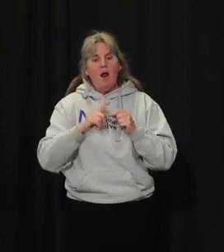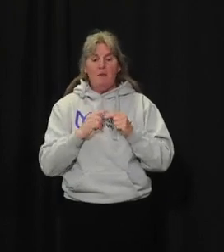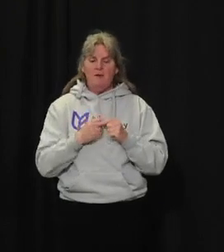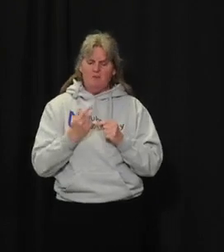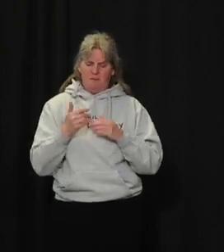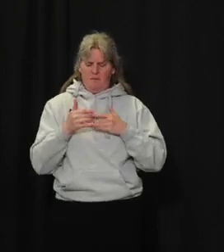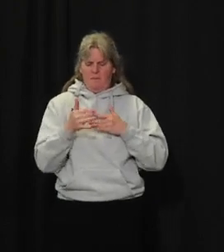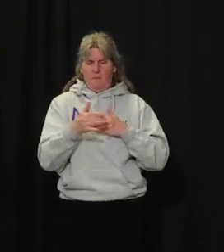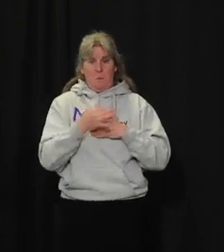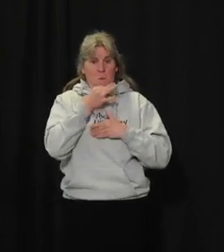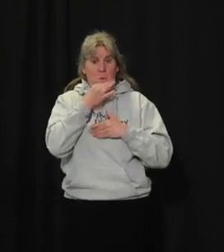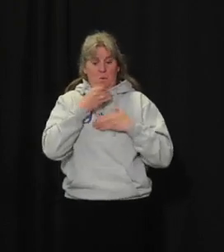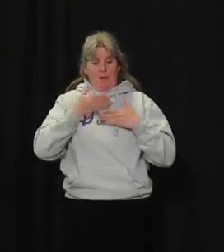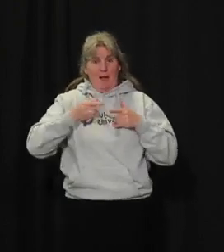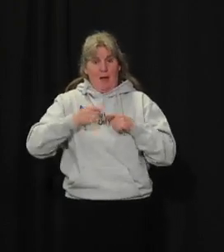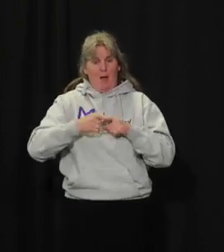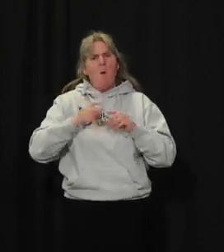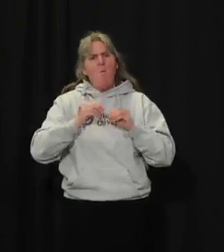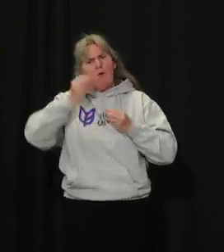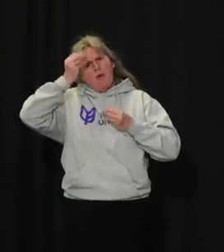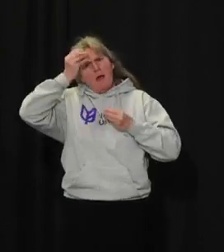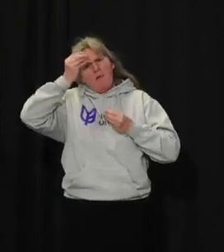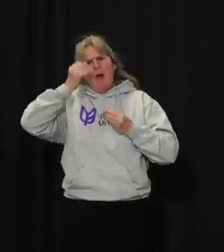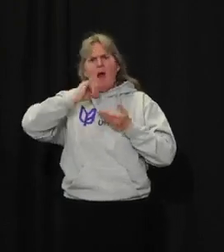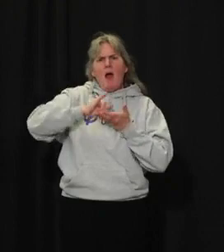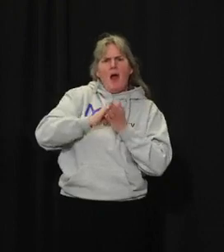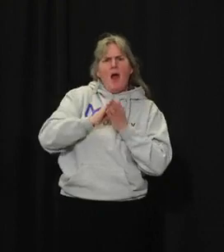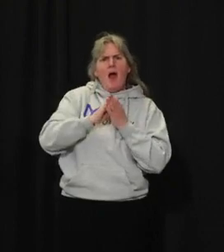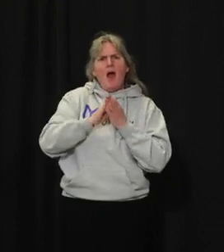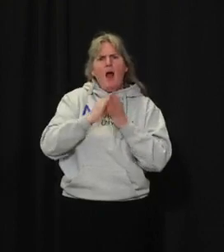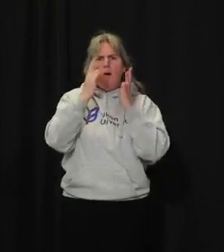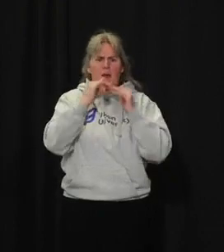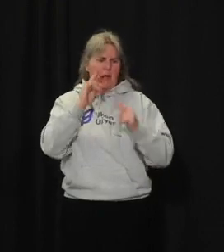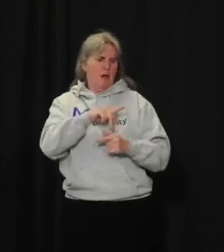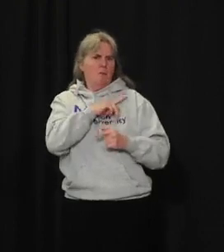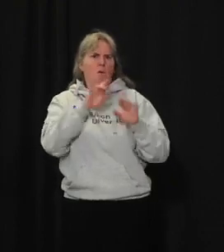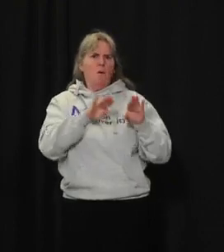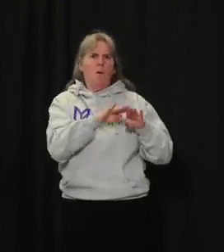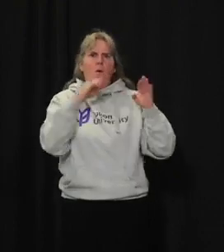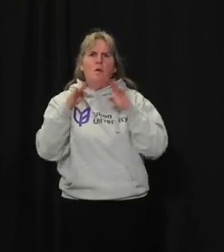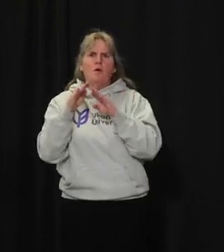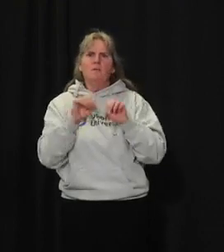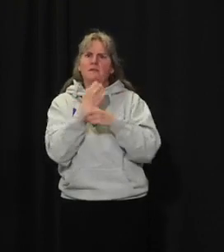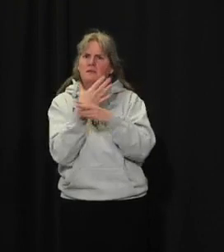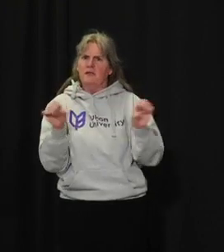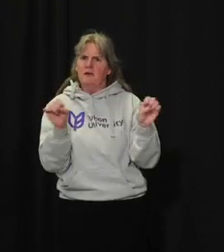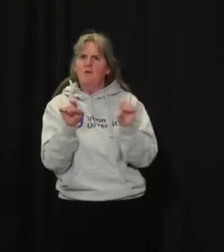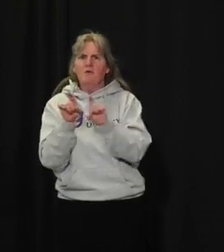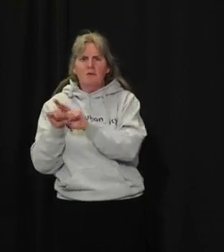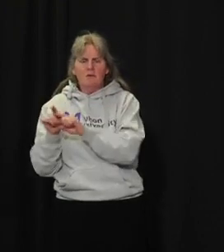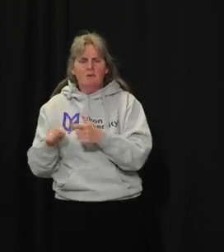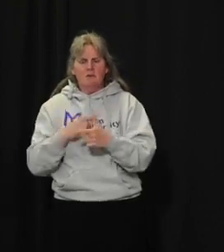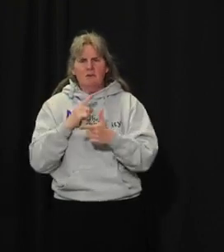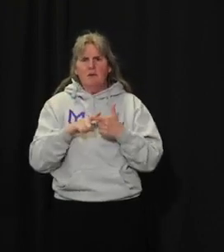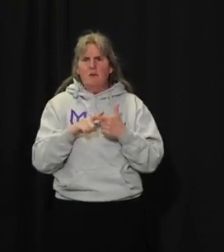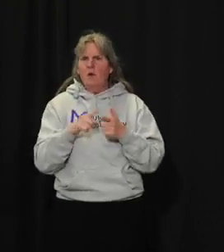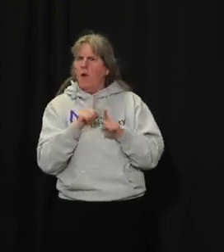go. In the coming days, he will see more information on how campgrounds will open up safely. You will also begin to hear